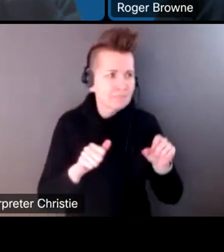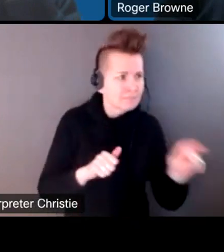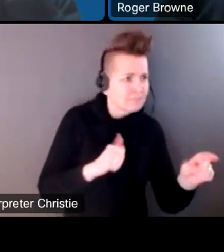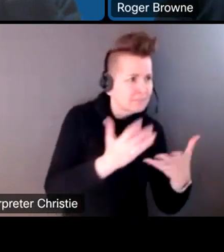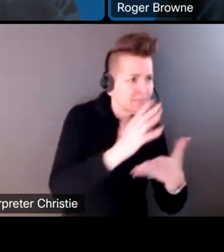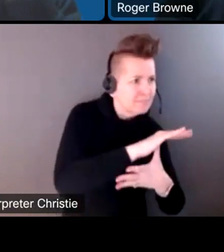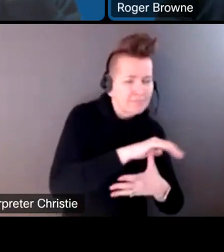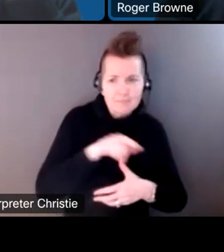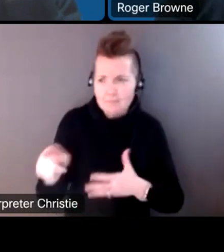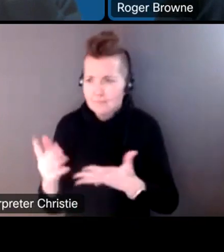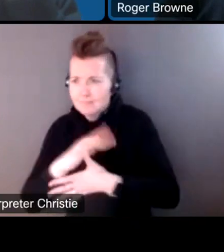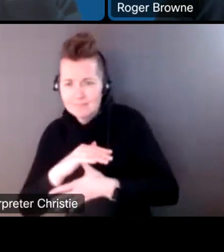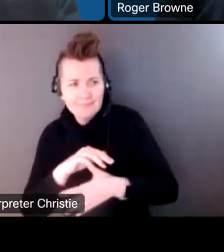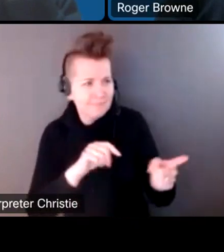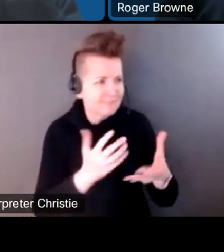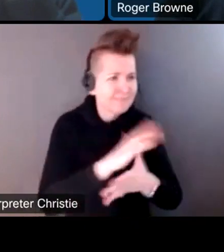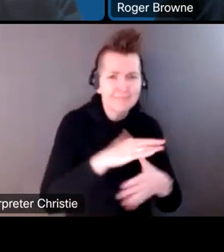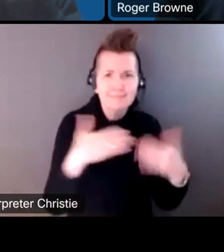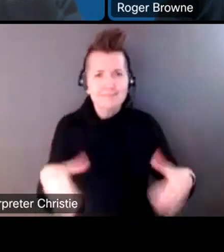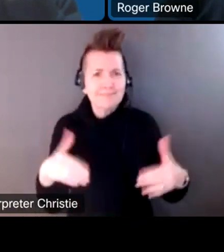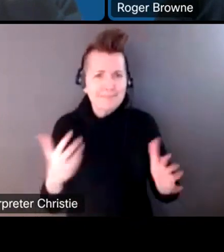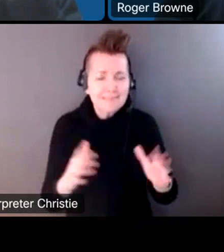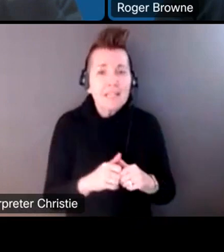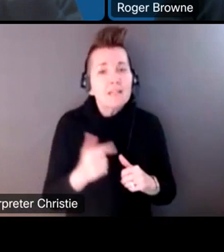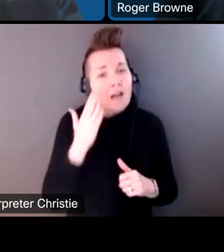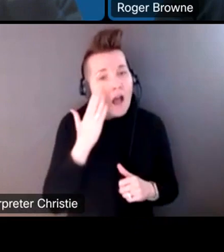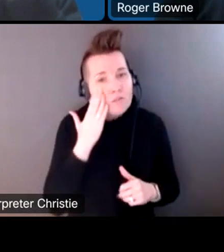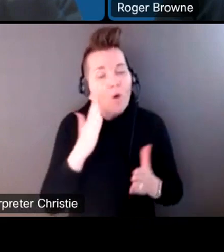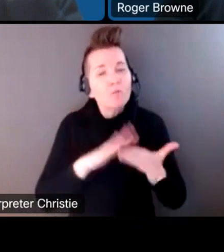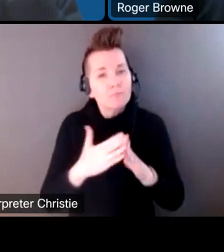And I appreciate that you say that the city will do its best to make sure cyclists don't